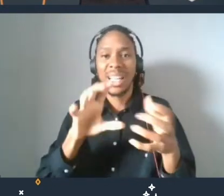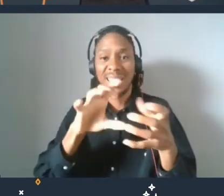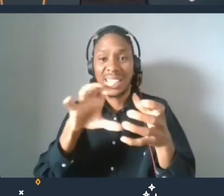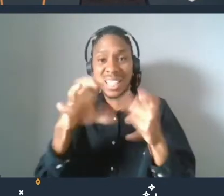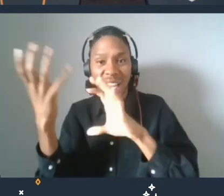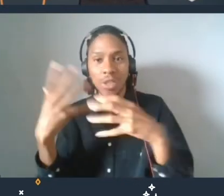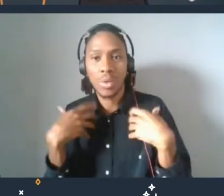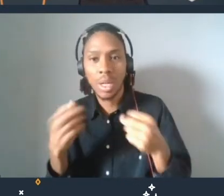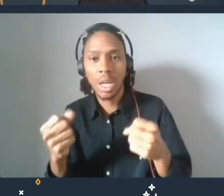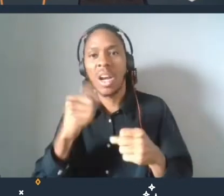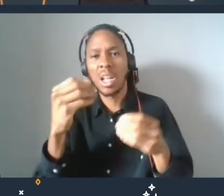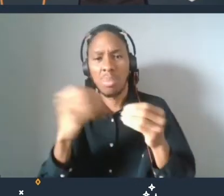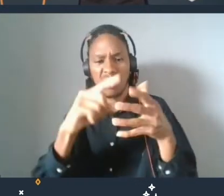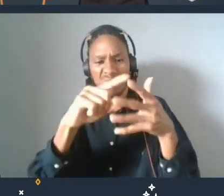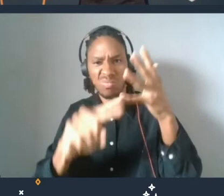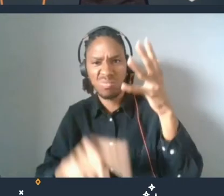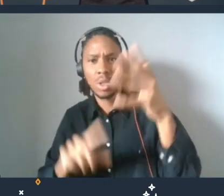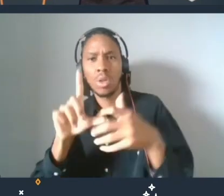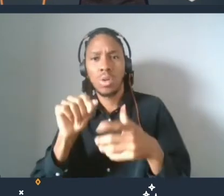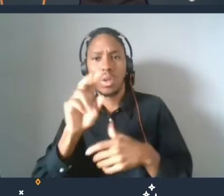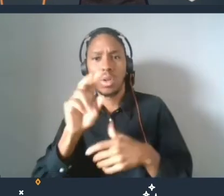And again, this is all available to you free of charge.